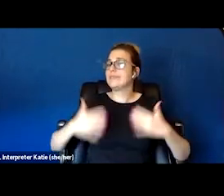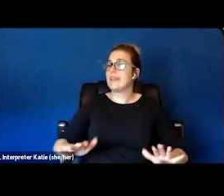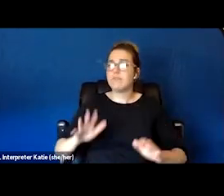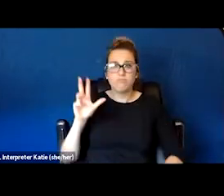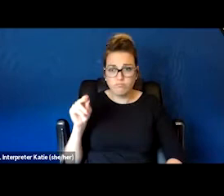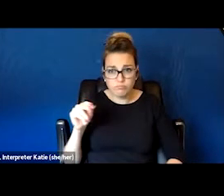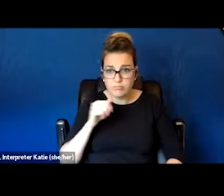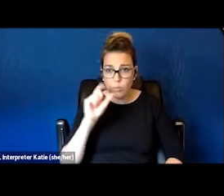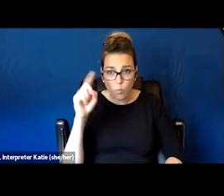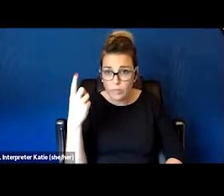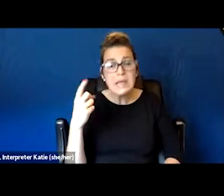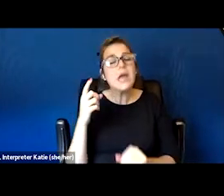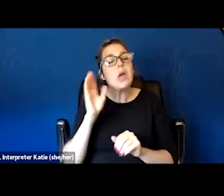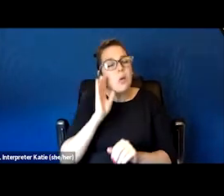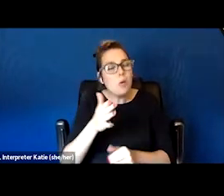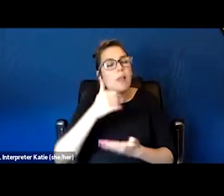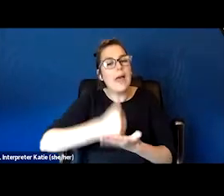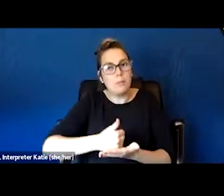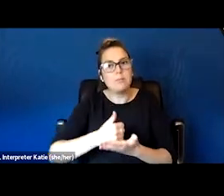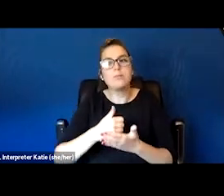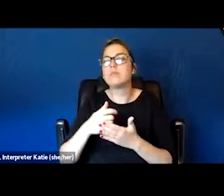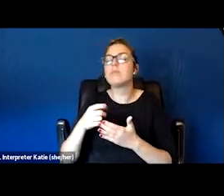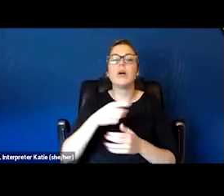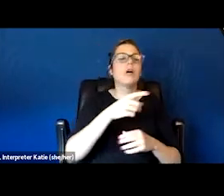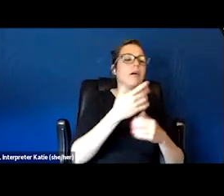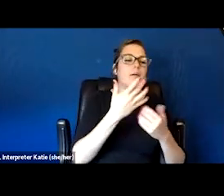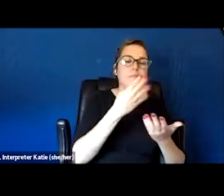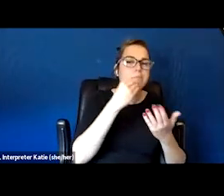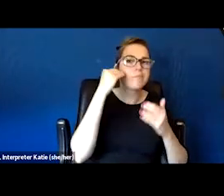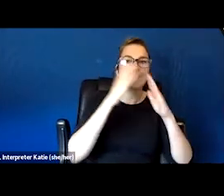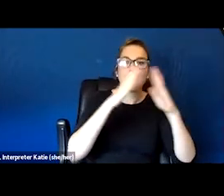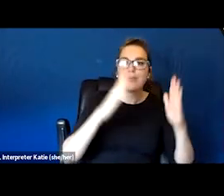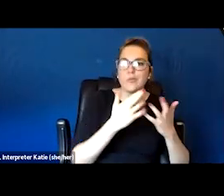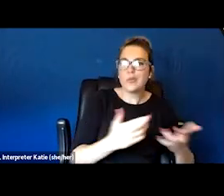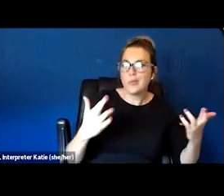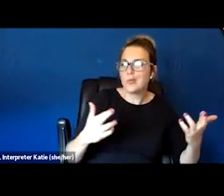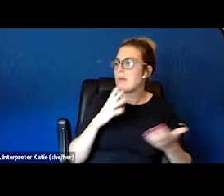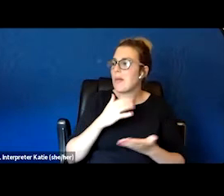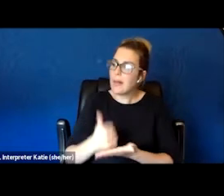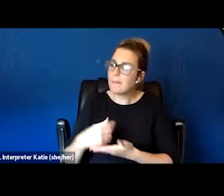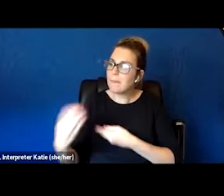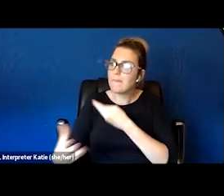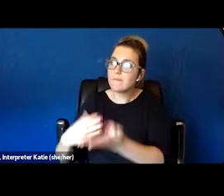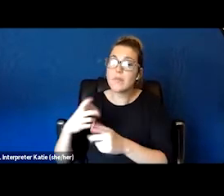Not only it helps you connect people you're working with to housing resources they might need, but also just offers a lot of different opportunities for a cross system partnership.